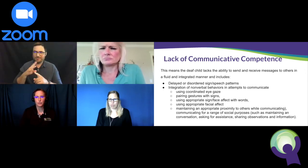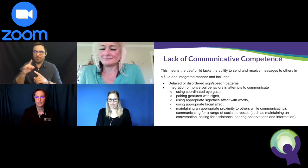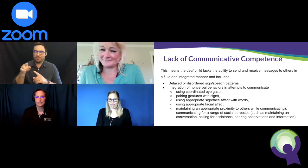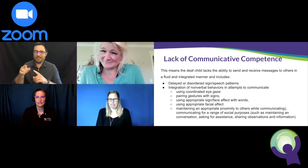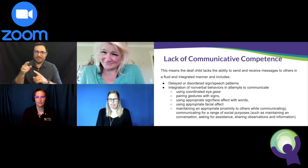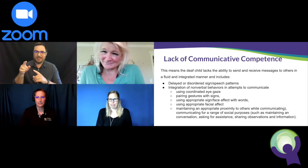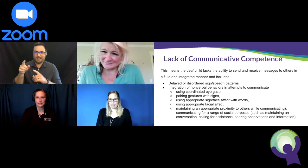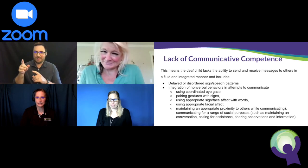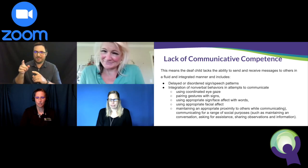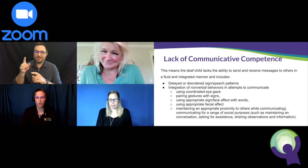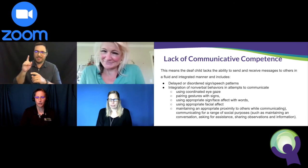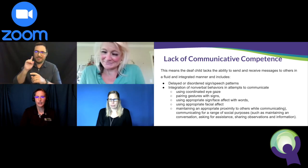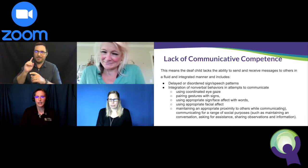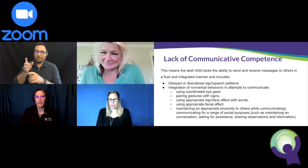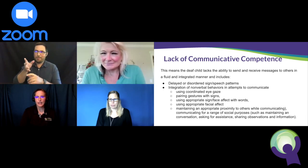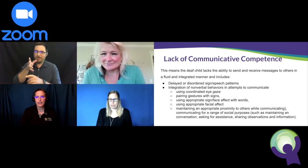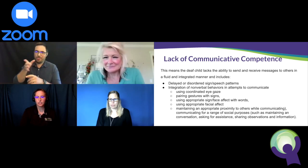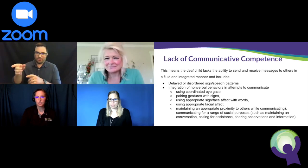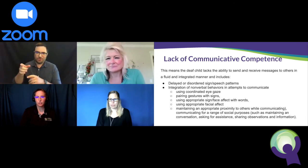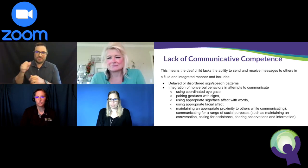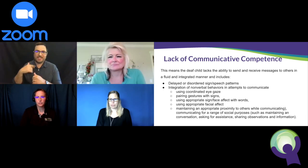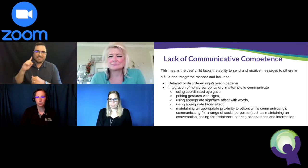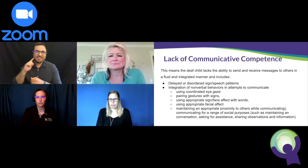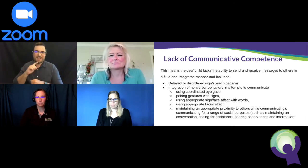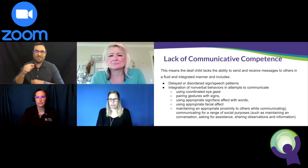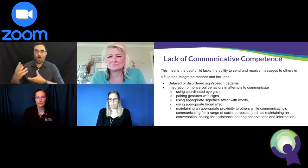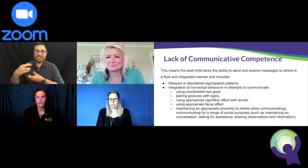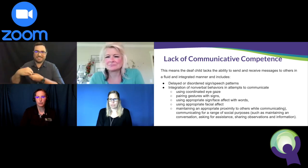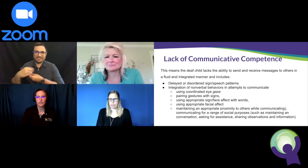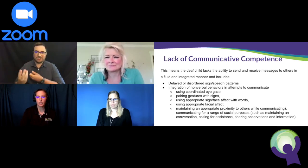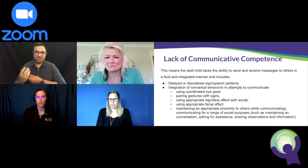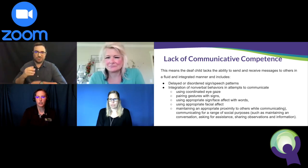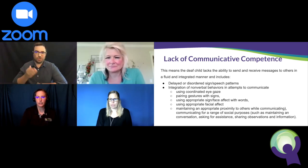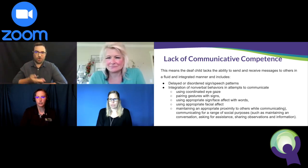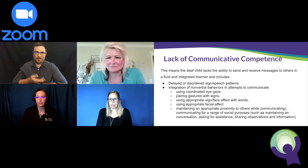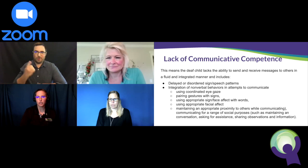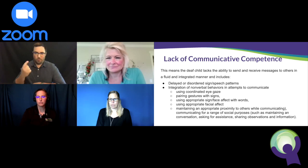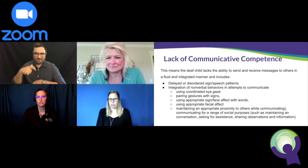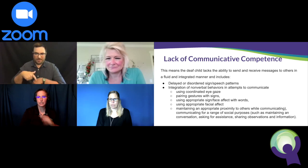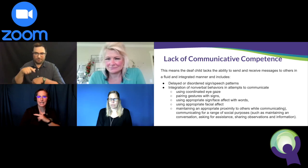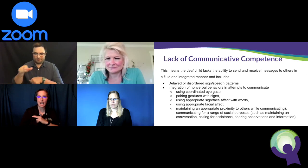has a deaf autistic daughter and she told her the story of one time they were in the car and her daughter was looking out the